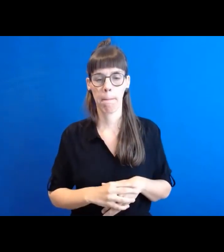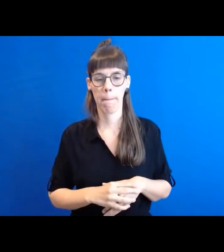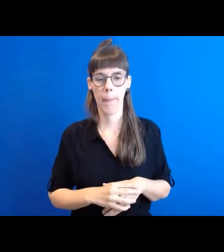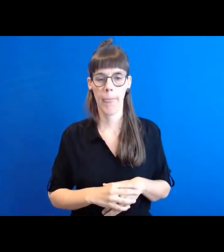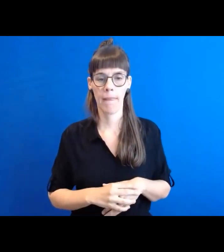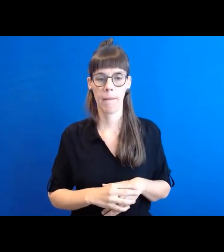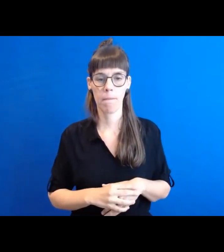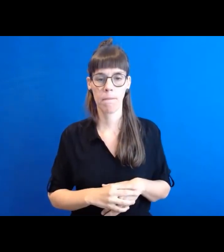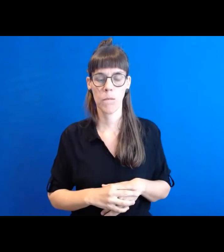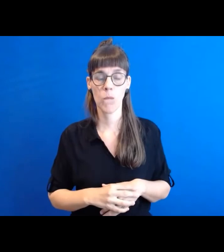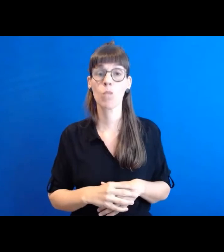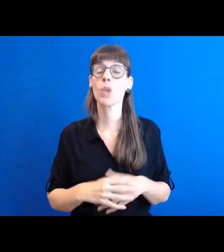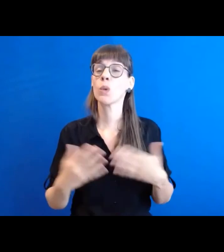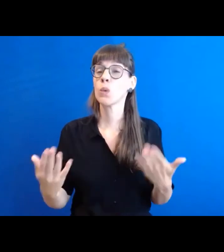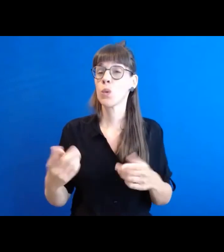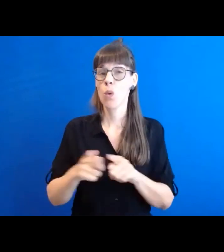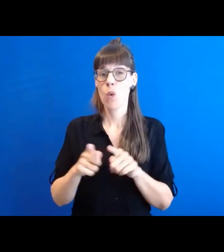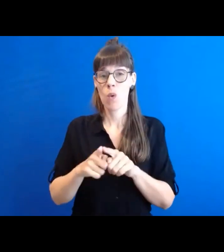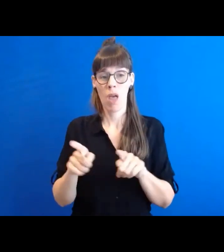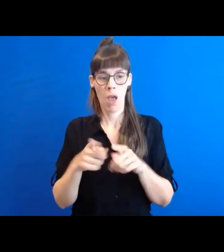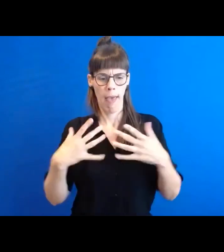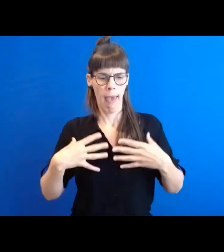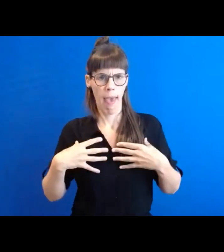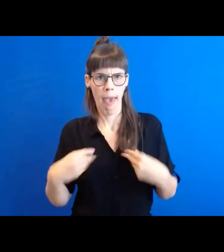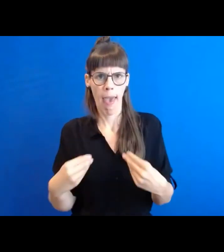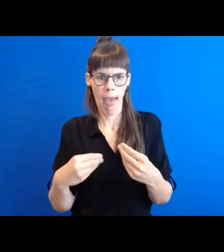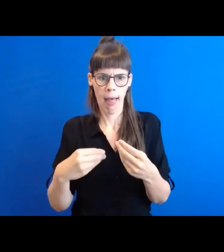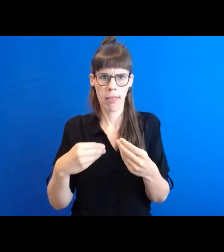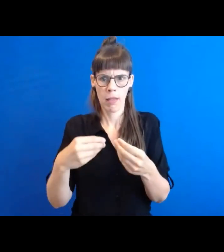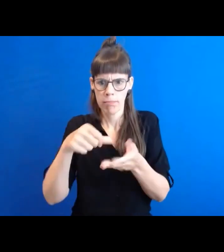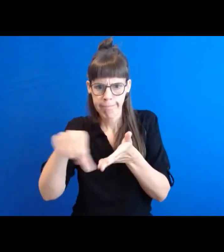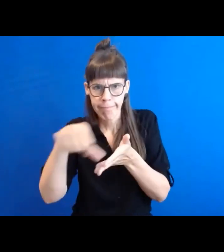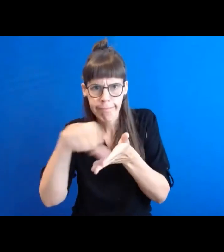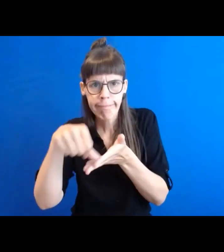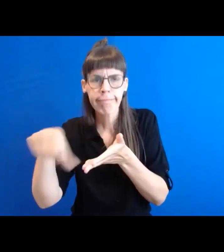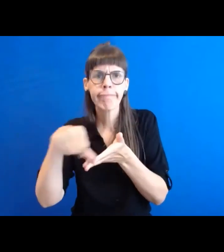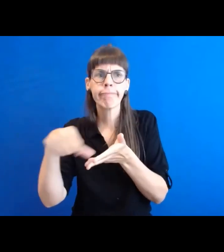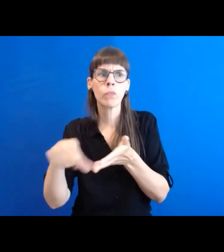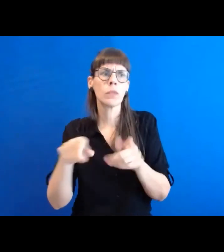base expenses.